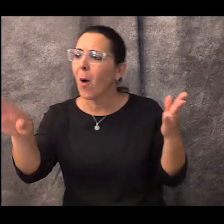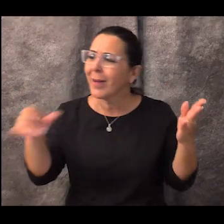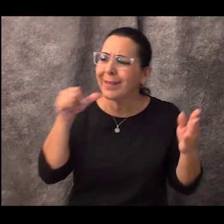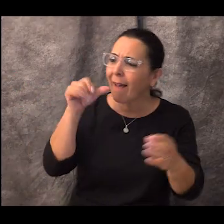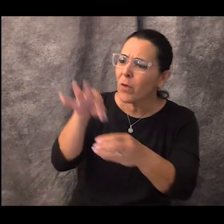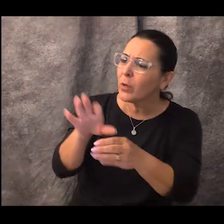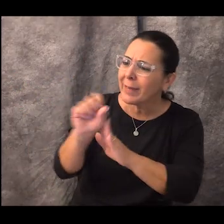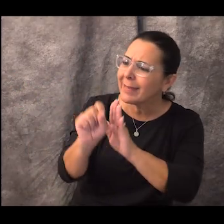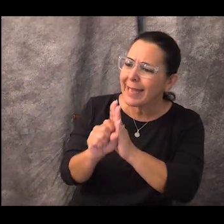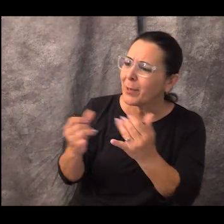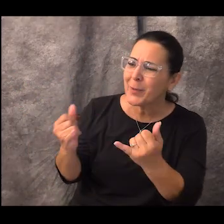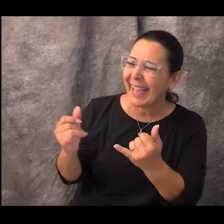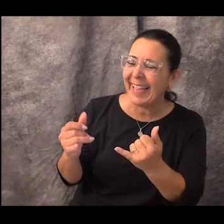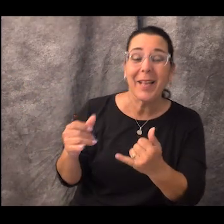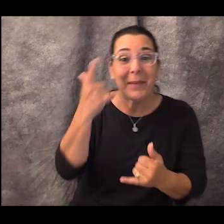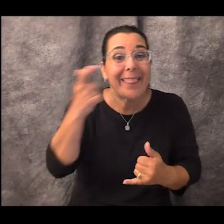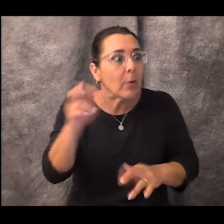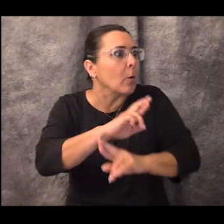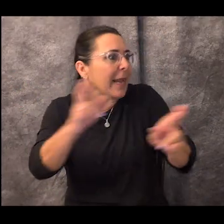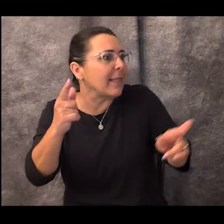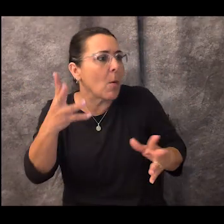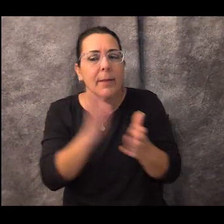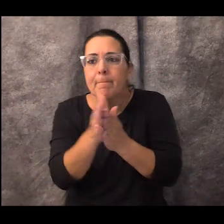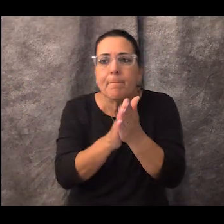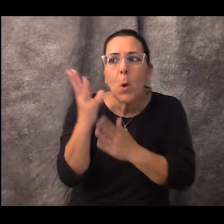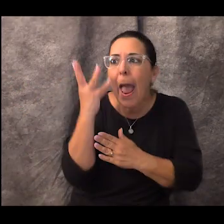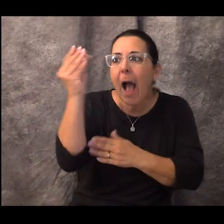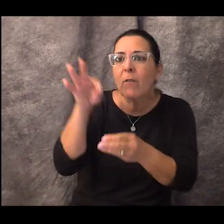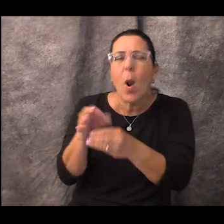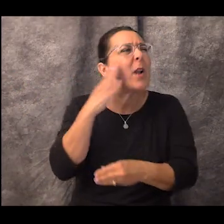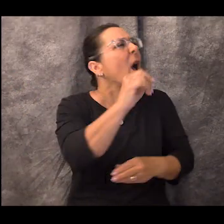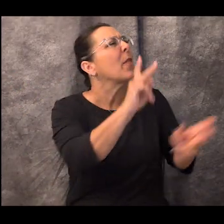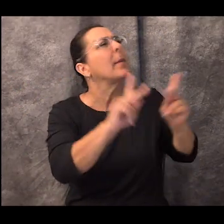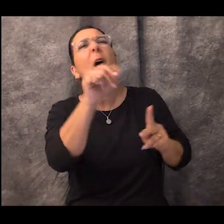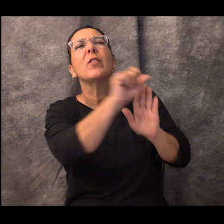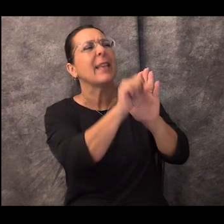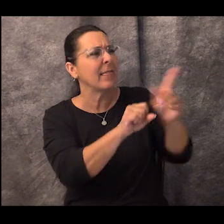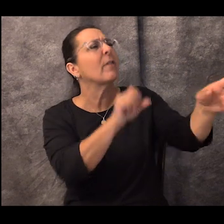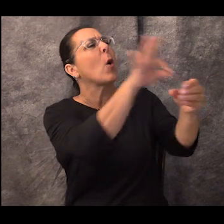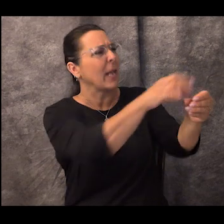They were so ready. They were trying to go vote because they knew other people were going to vote. Like, yes, I love this.